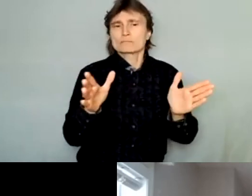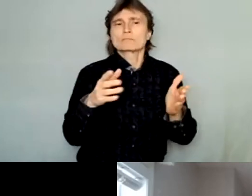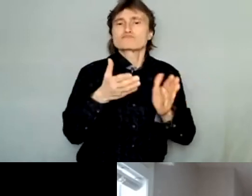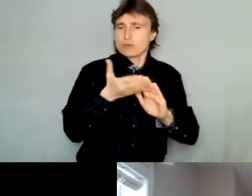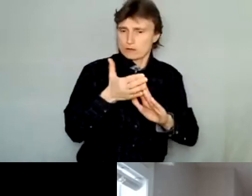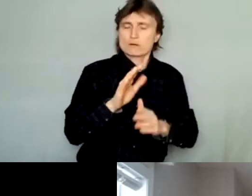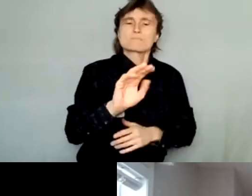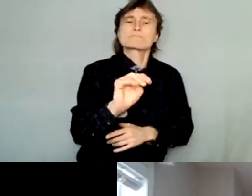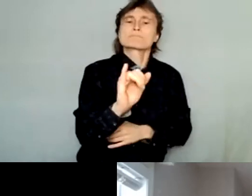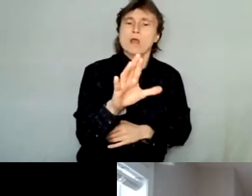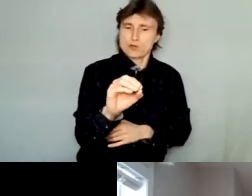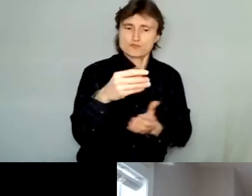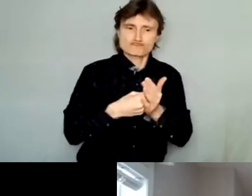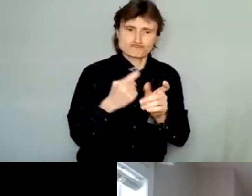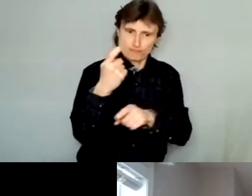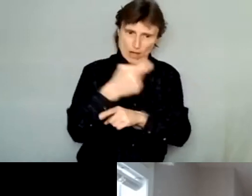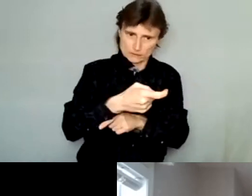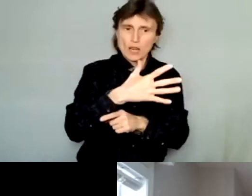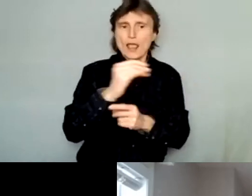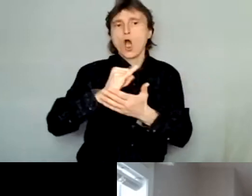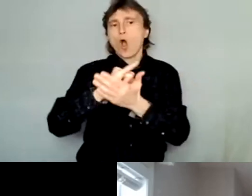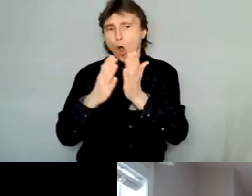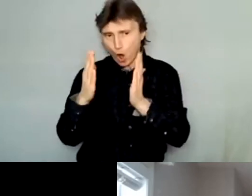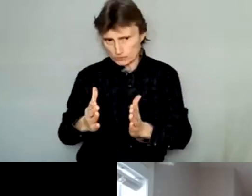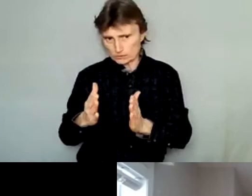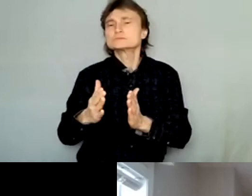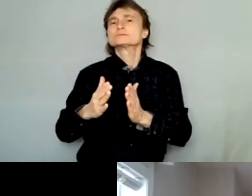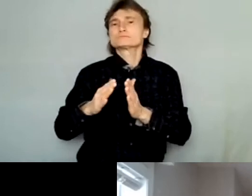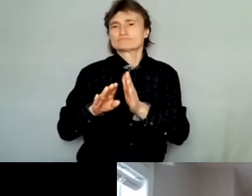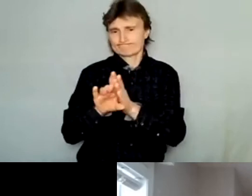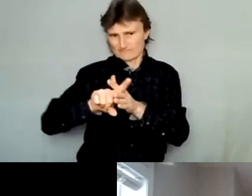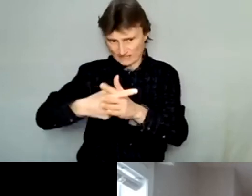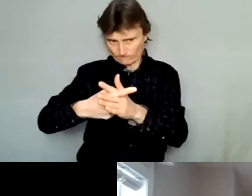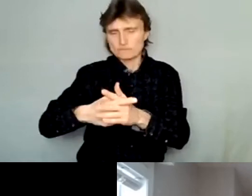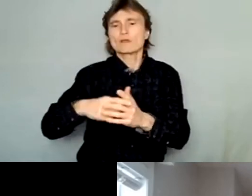and the artist-initiated public art micro-grants. And we'll announce successful applicants soon.